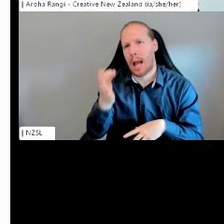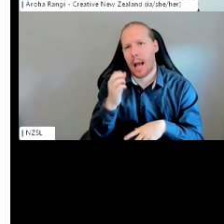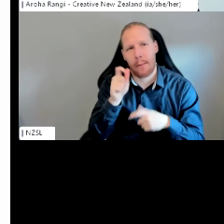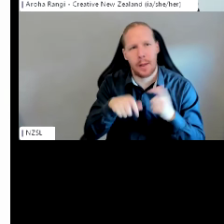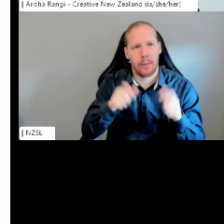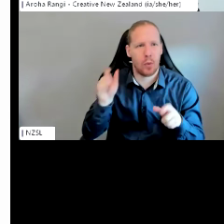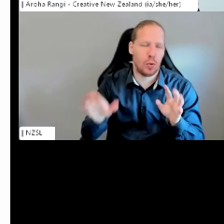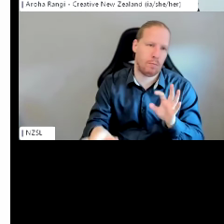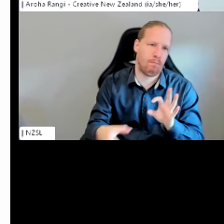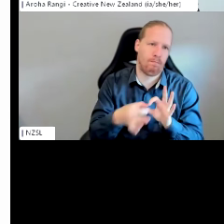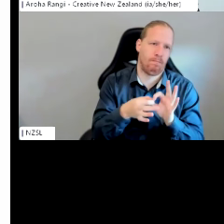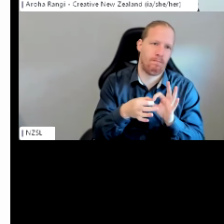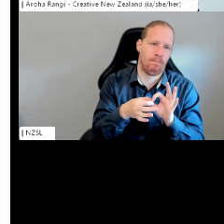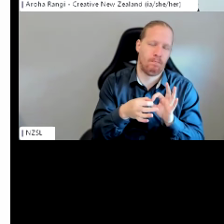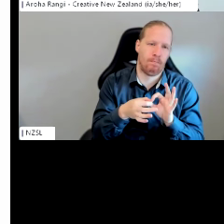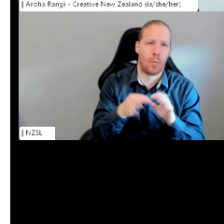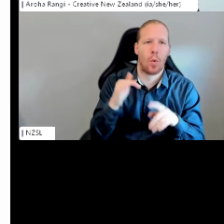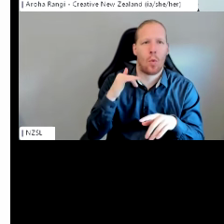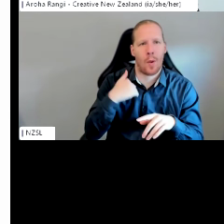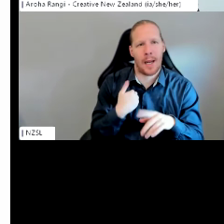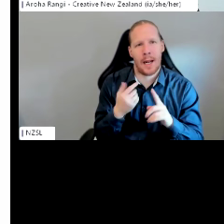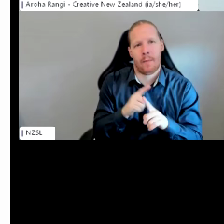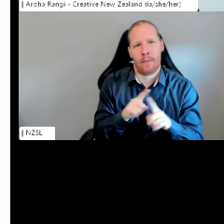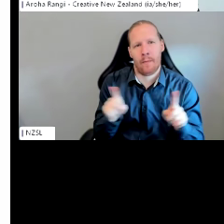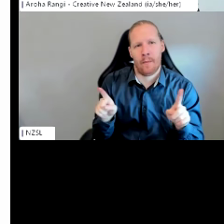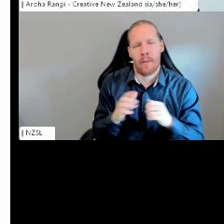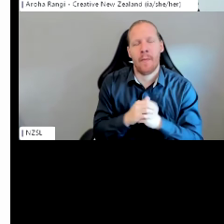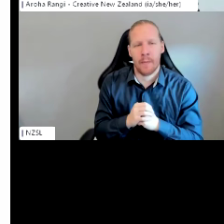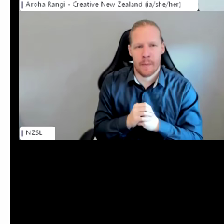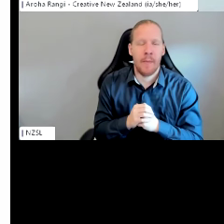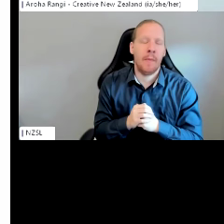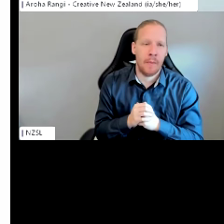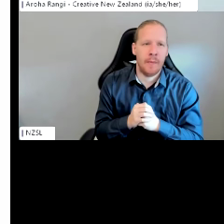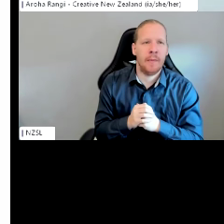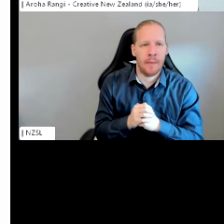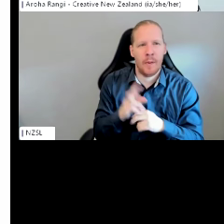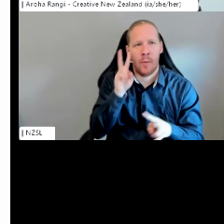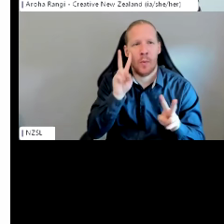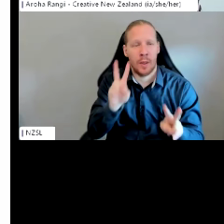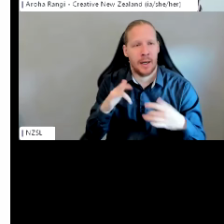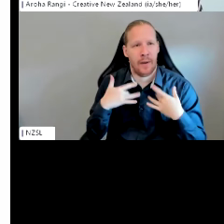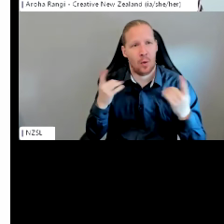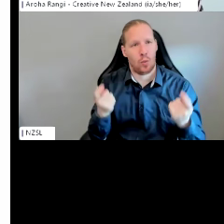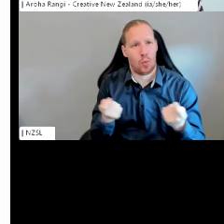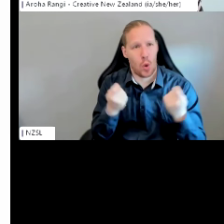needed them. Um but that level of urgency seems to have worked and that's a significant uptick. Um